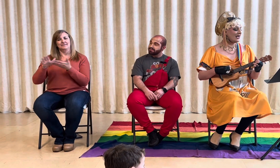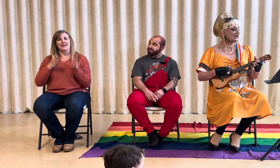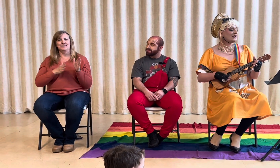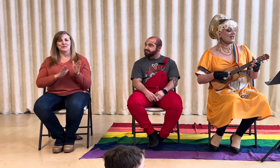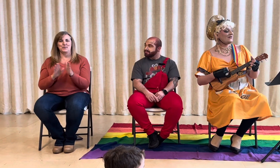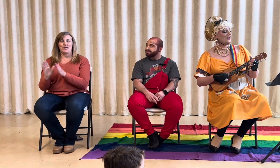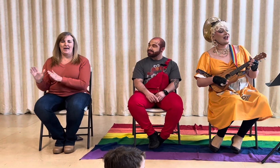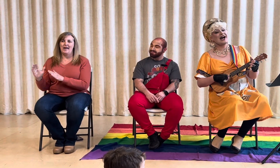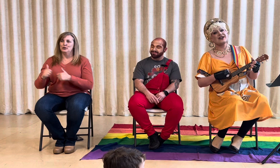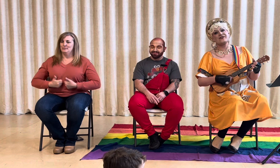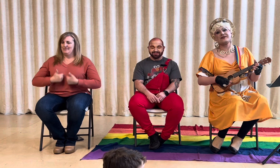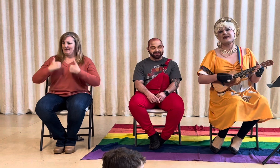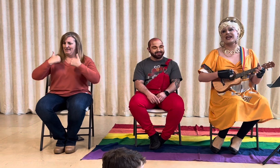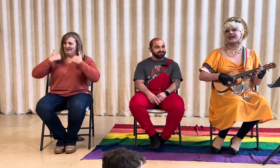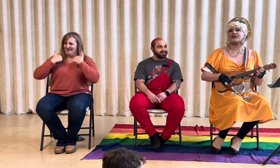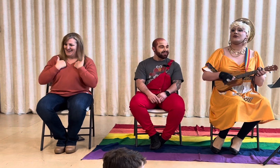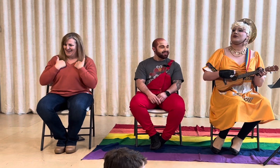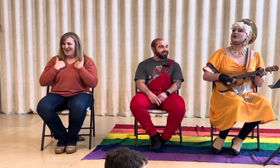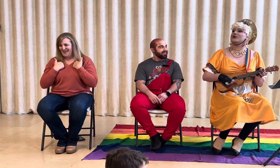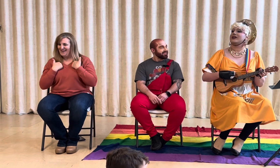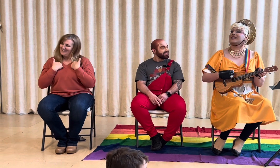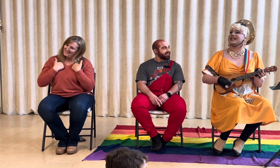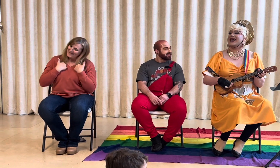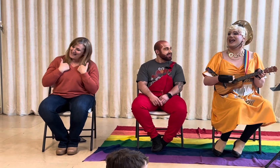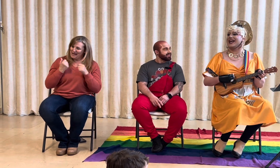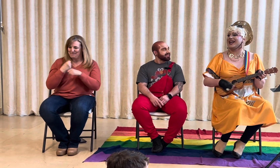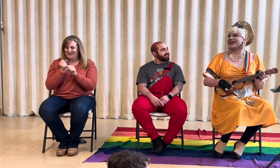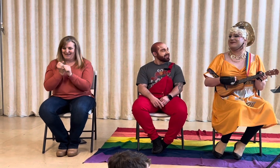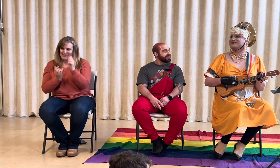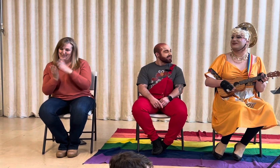To live your life and make it through the day.